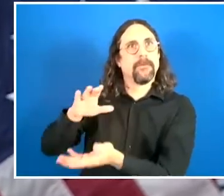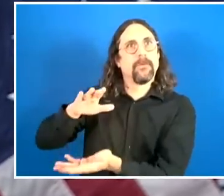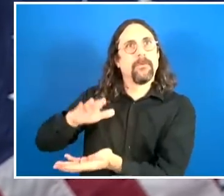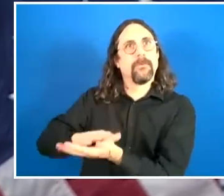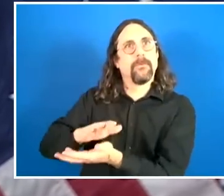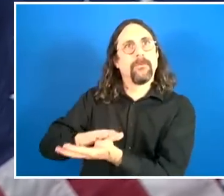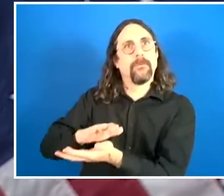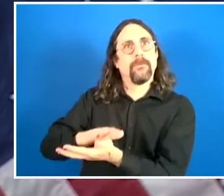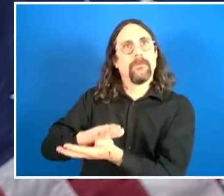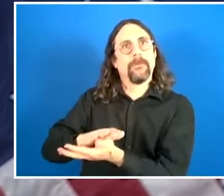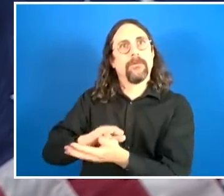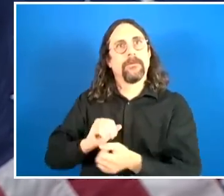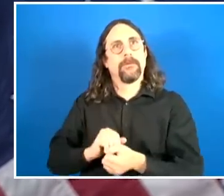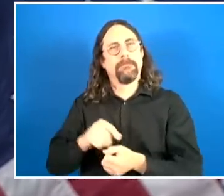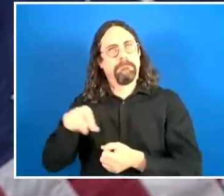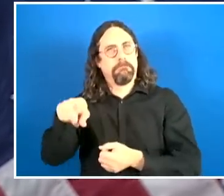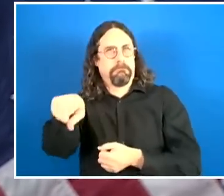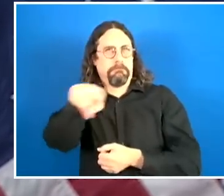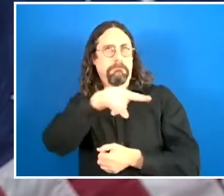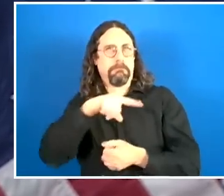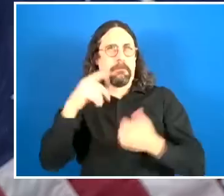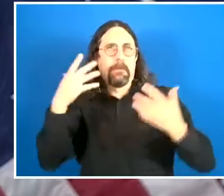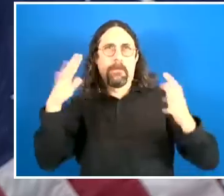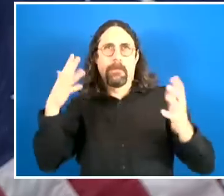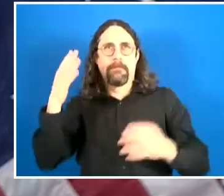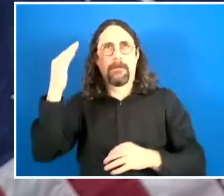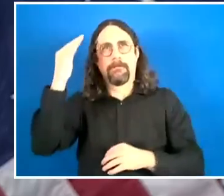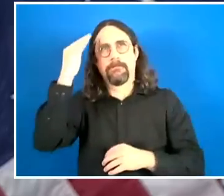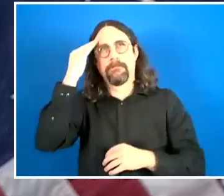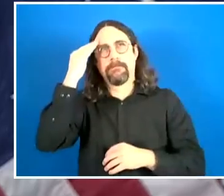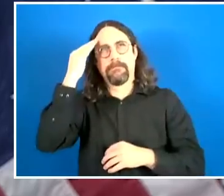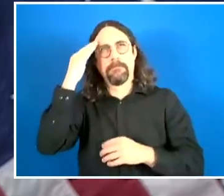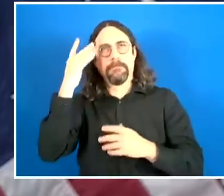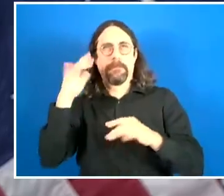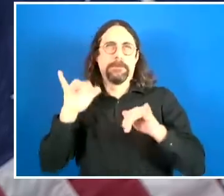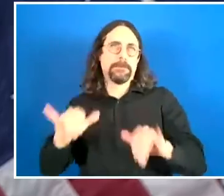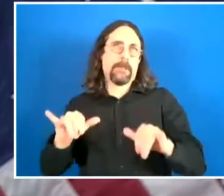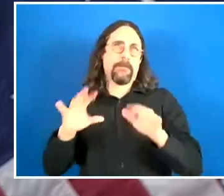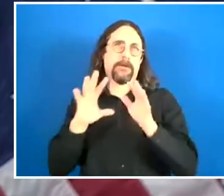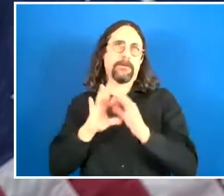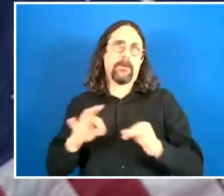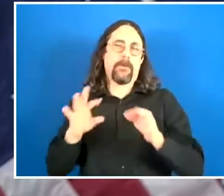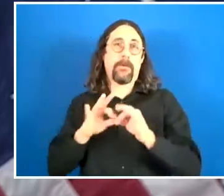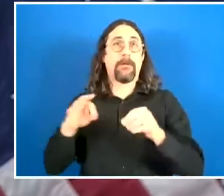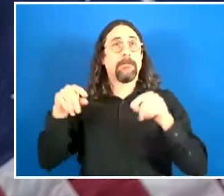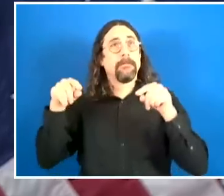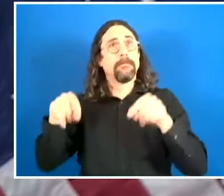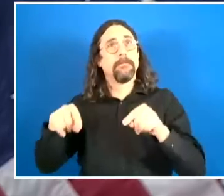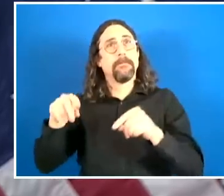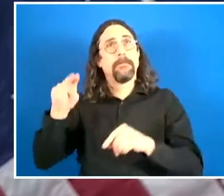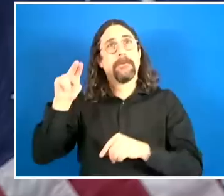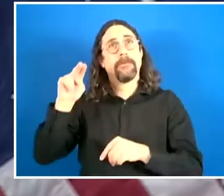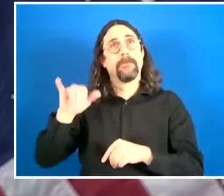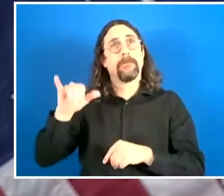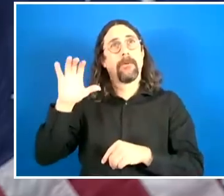WE ALL KNOW THE BASICS OF THE STORY. WE ALL KNOW THAT THE GREATEST SCHOOL SYSTEM IN THE COUNTRY,